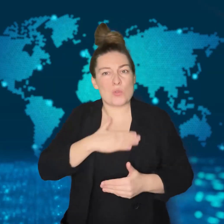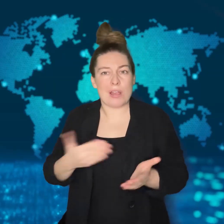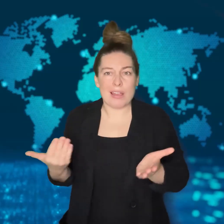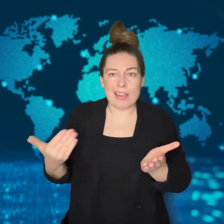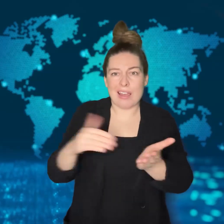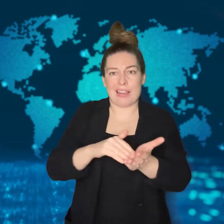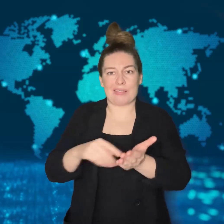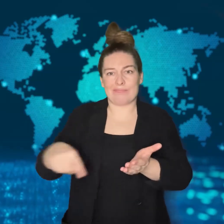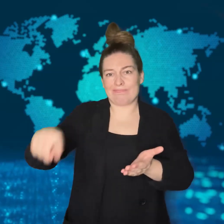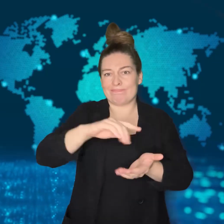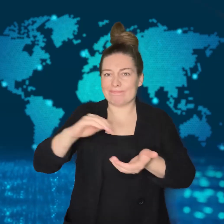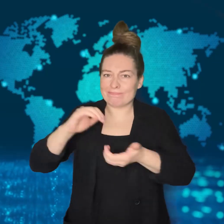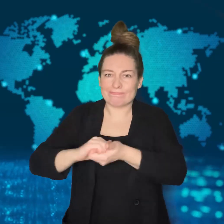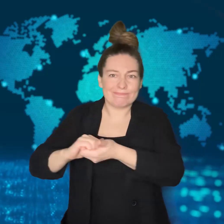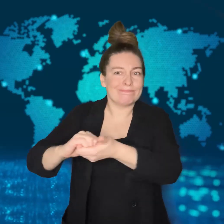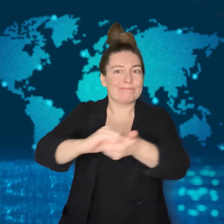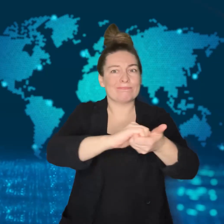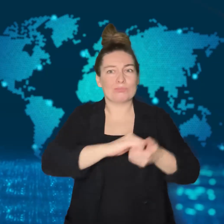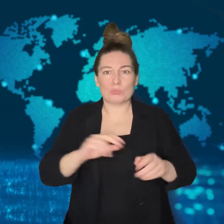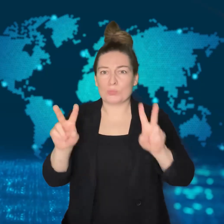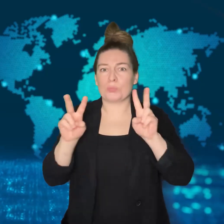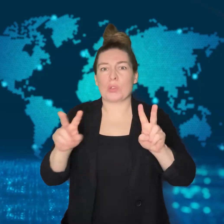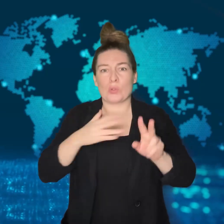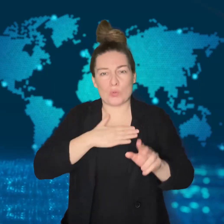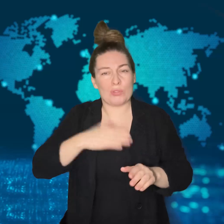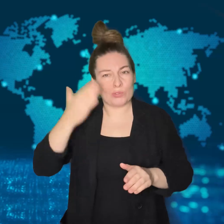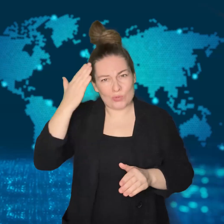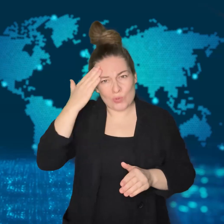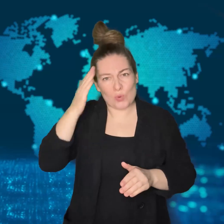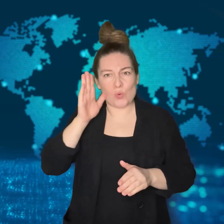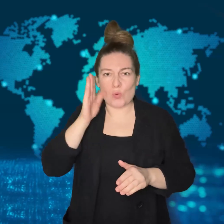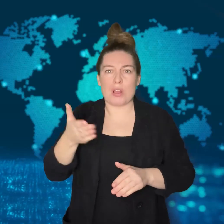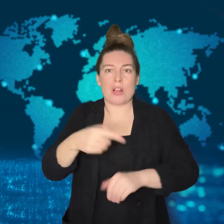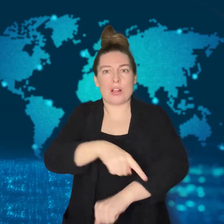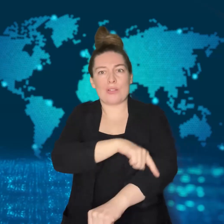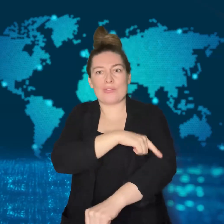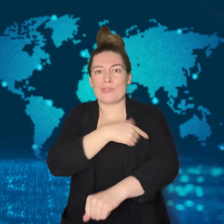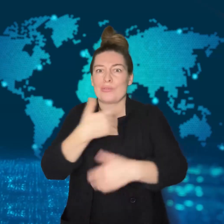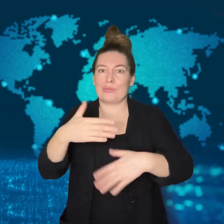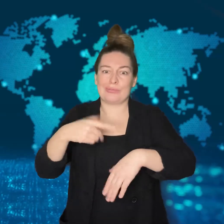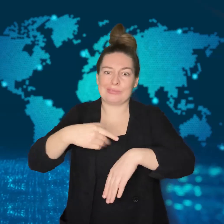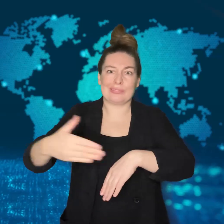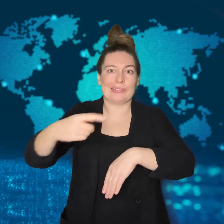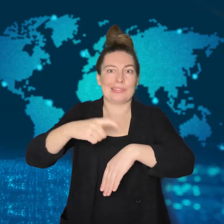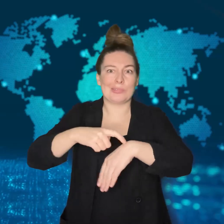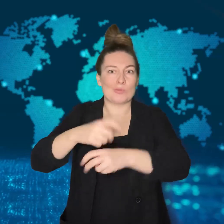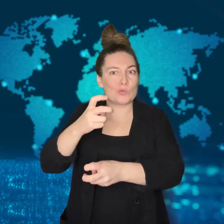bring peace to a country that has had years of civil war.